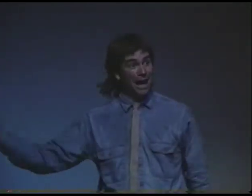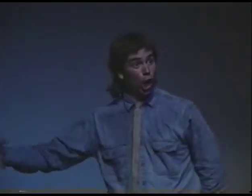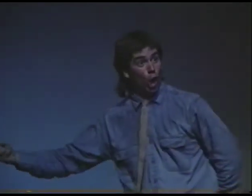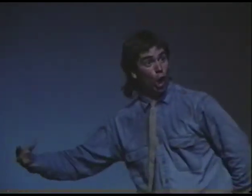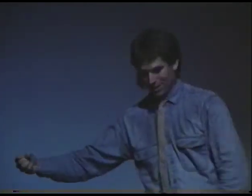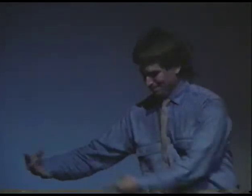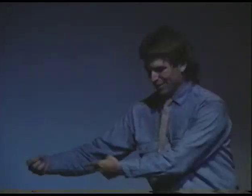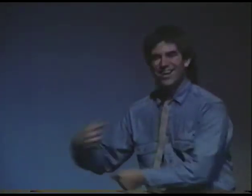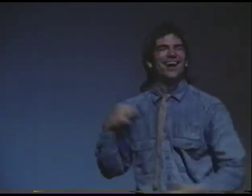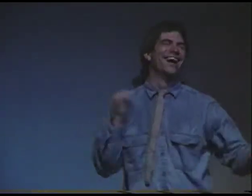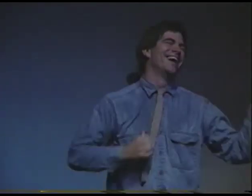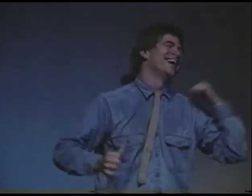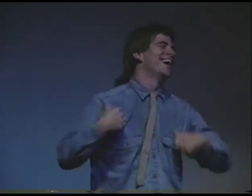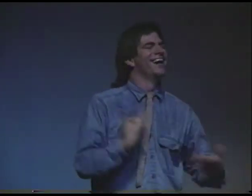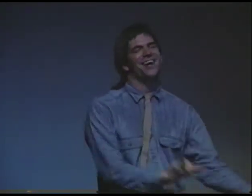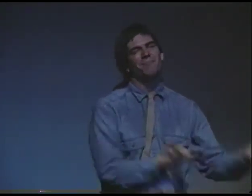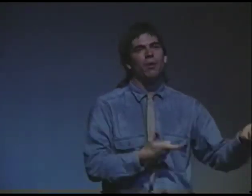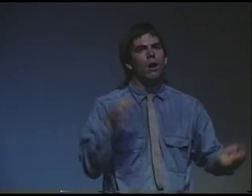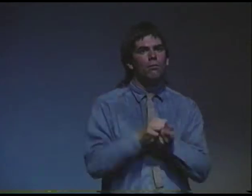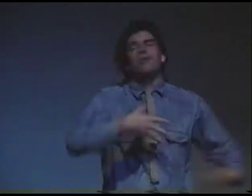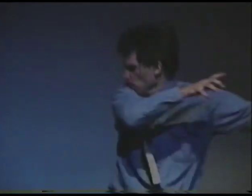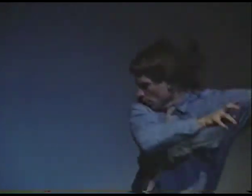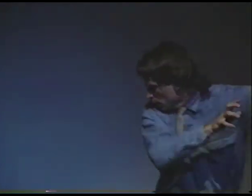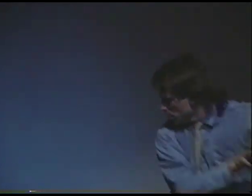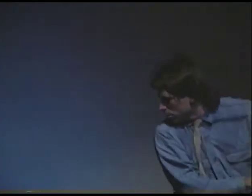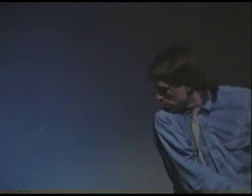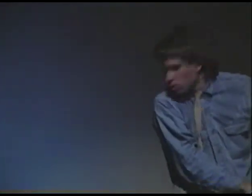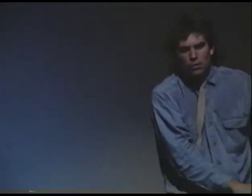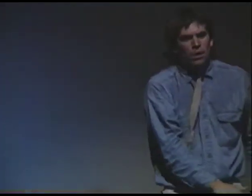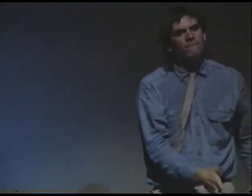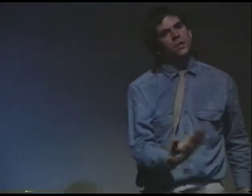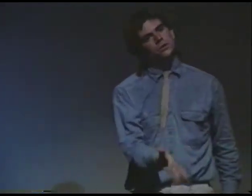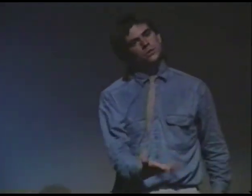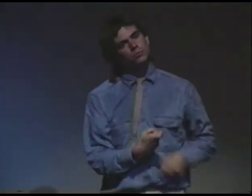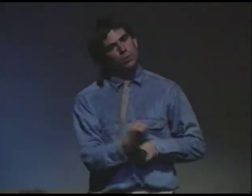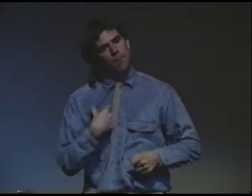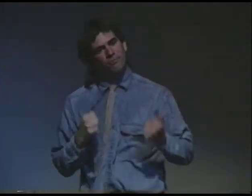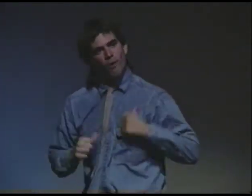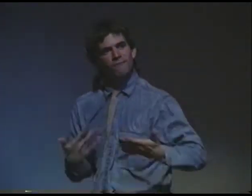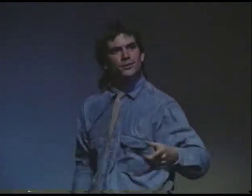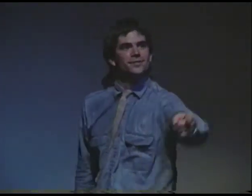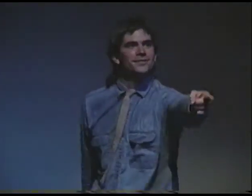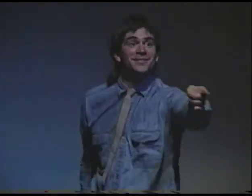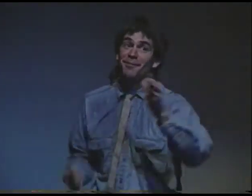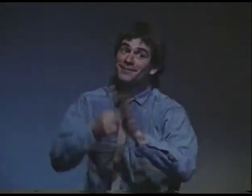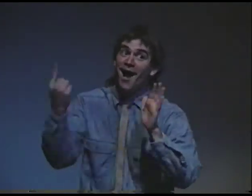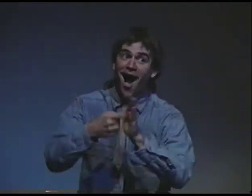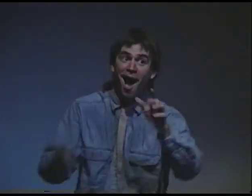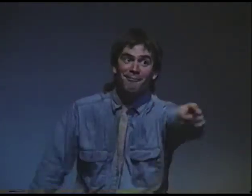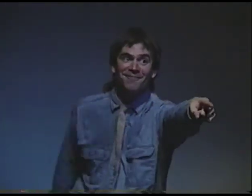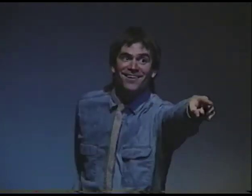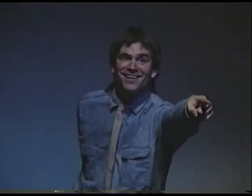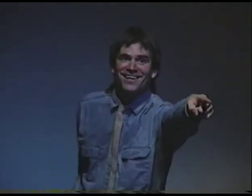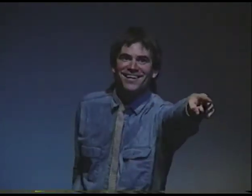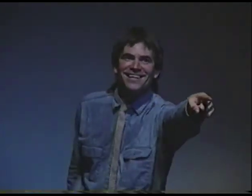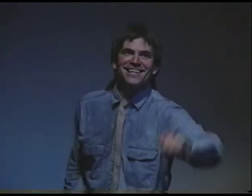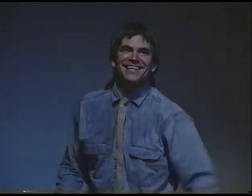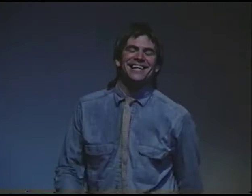So when I'm performing, I can feel the speaker do the gun, and sometimes it scares me during the performance